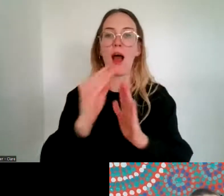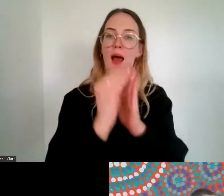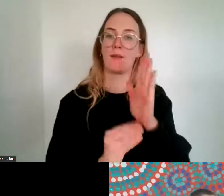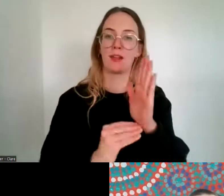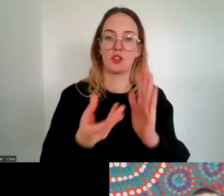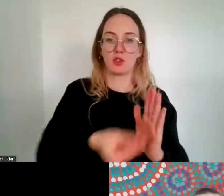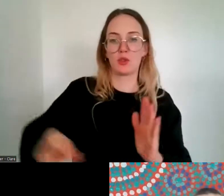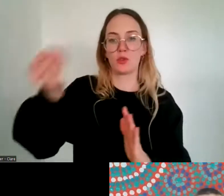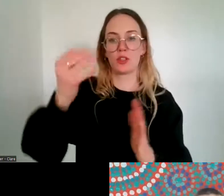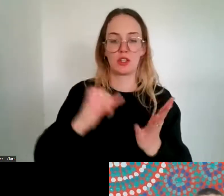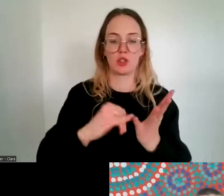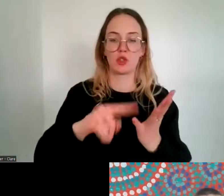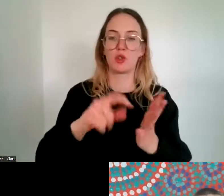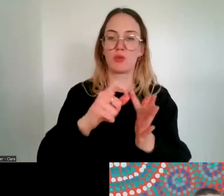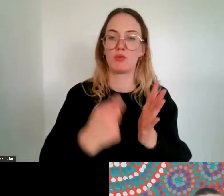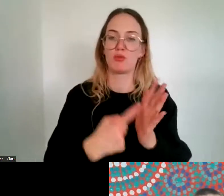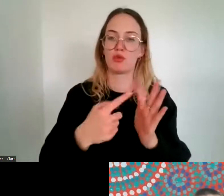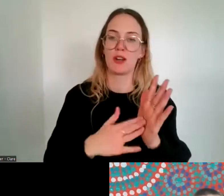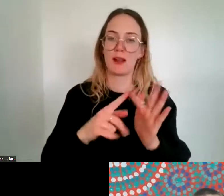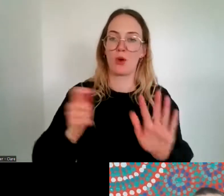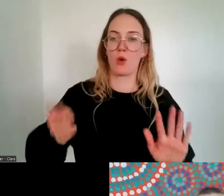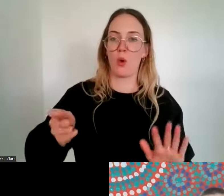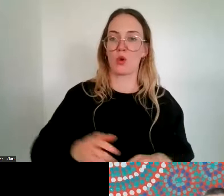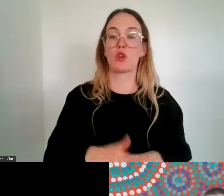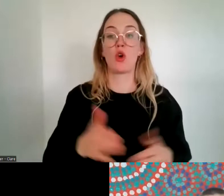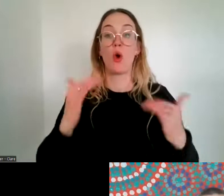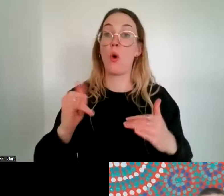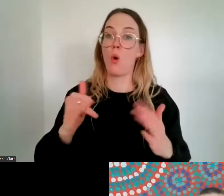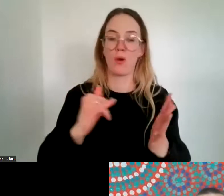for a statutory will, for example. So that's just something to consider as well. I think